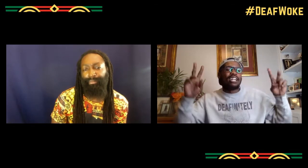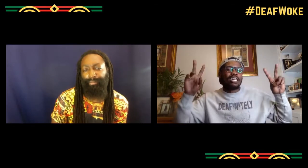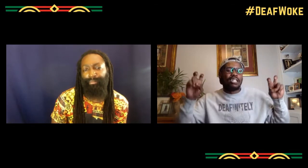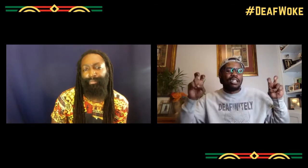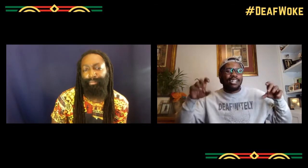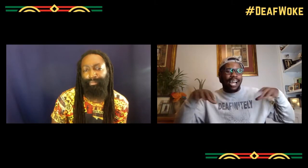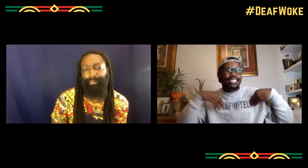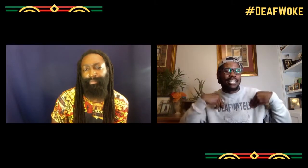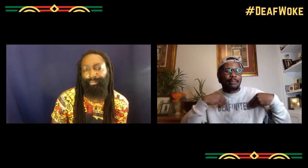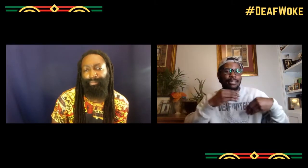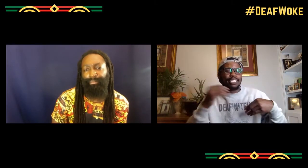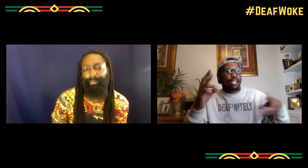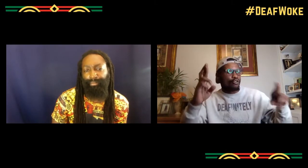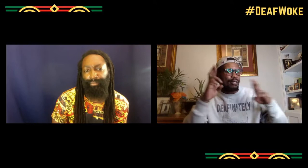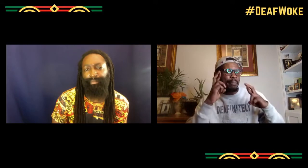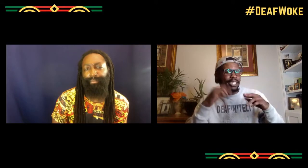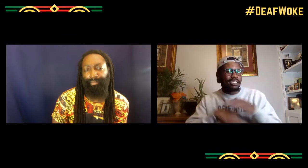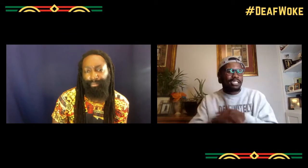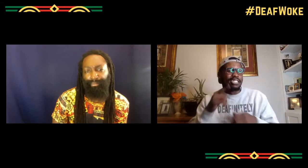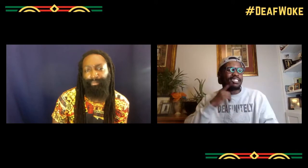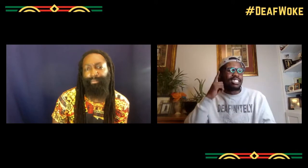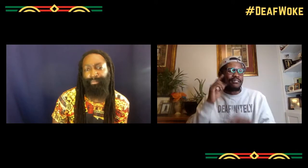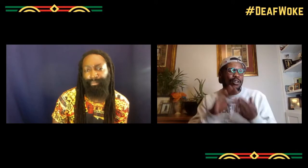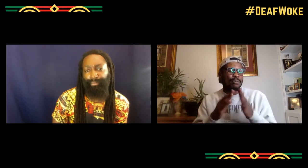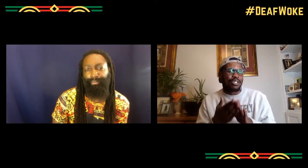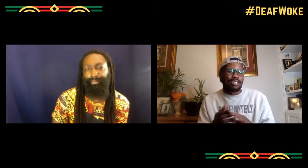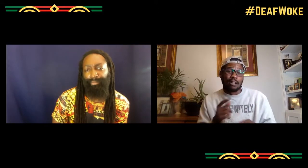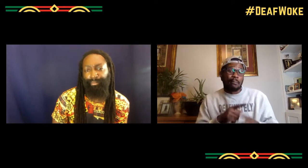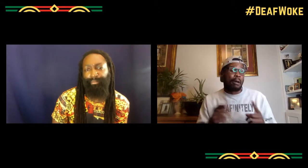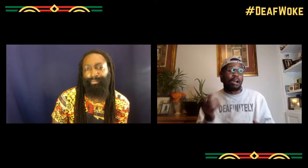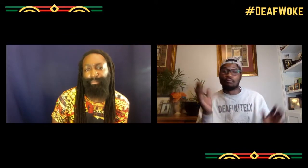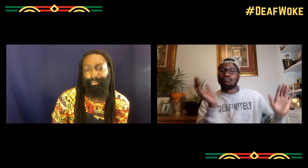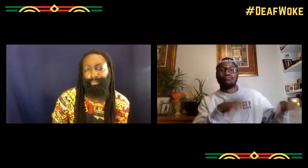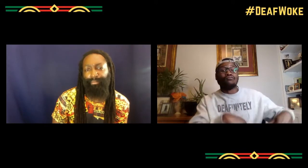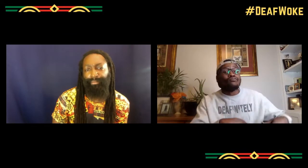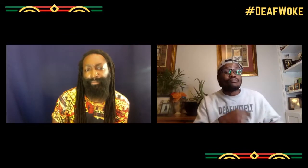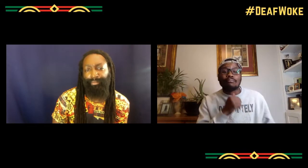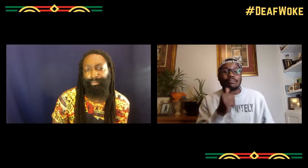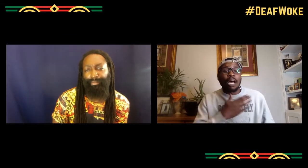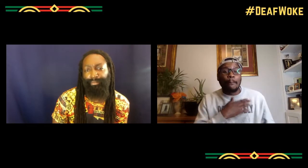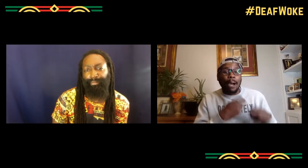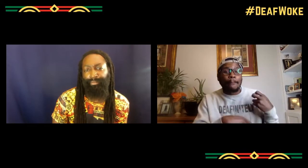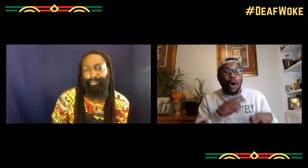And so there's a lot of catch up. And so it seems like, you know, quote unquote, accept me.